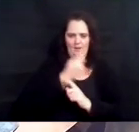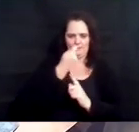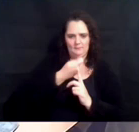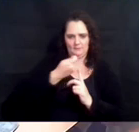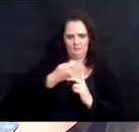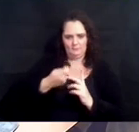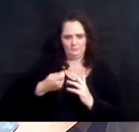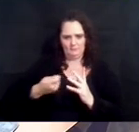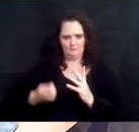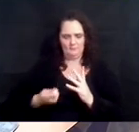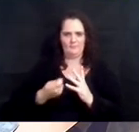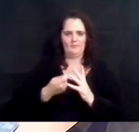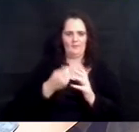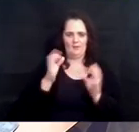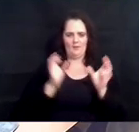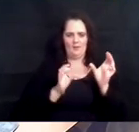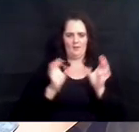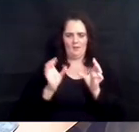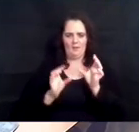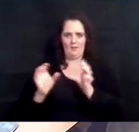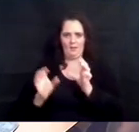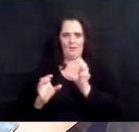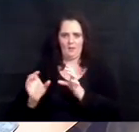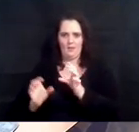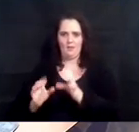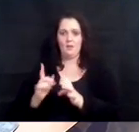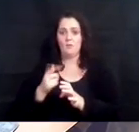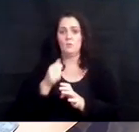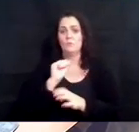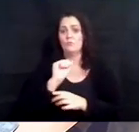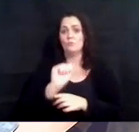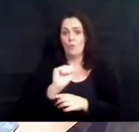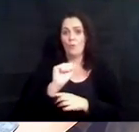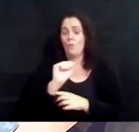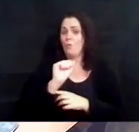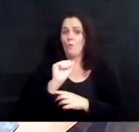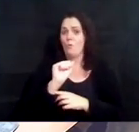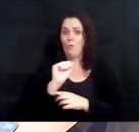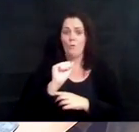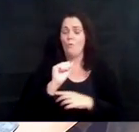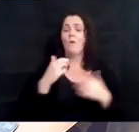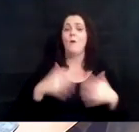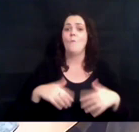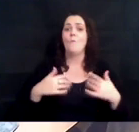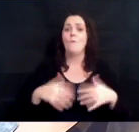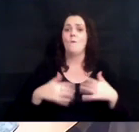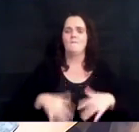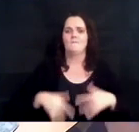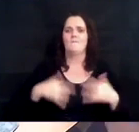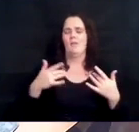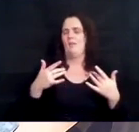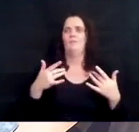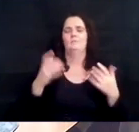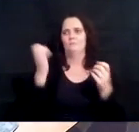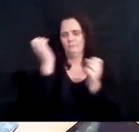animation into your drawings, it'll open up a whole realm of possibilities that you may not have ever considered before.